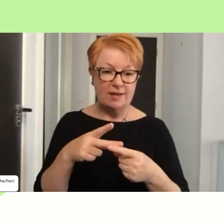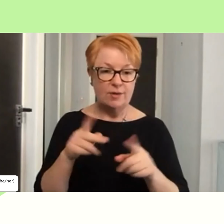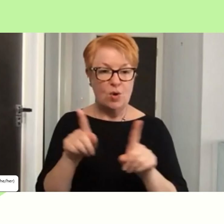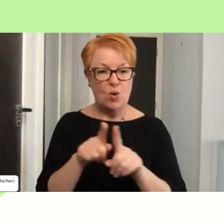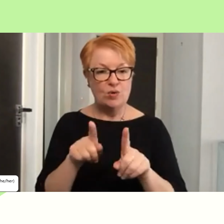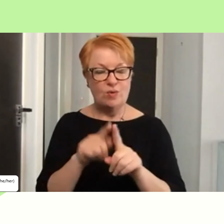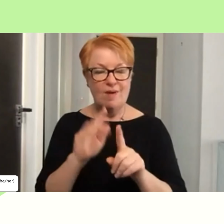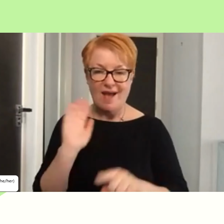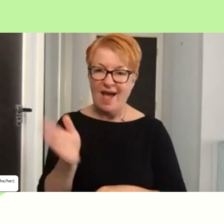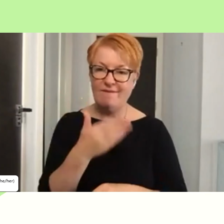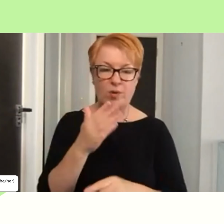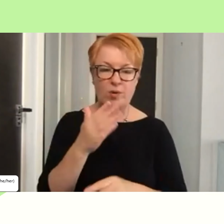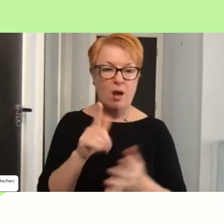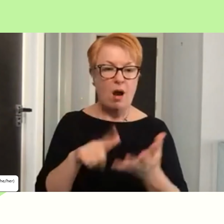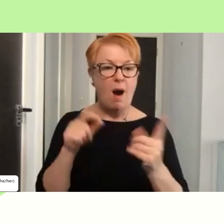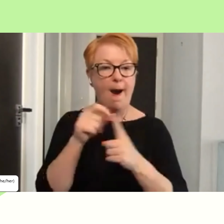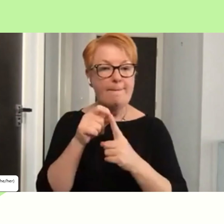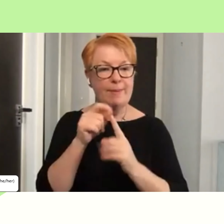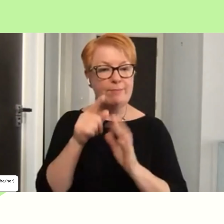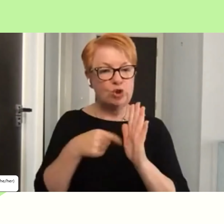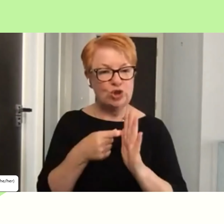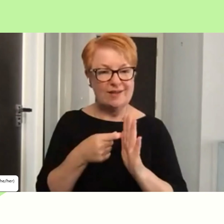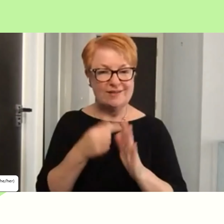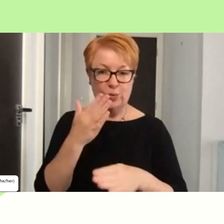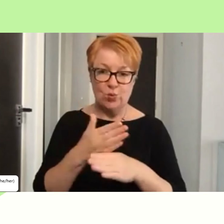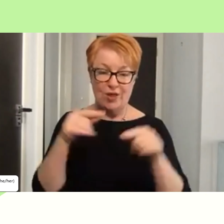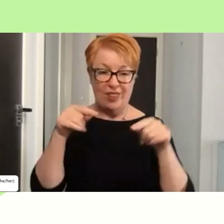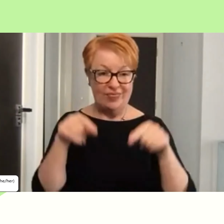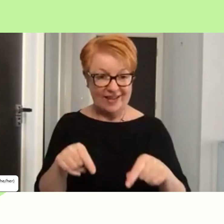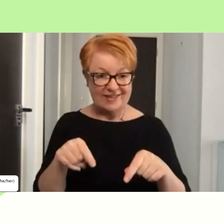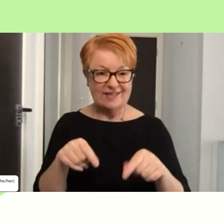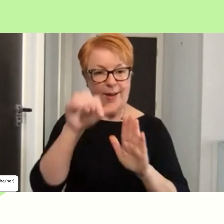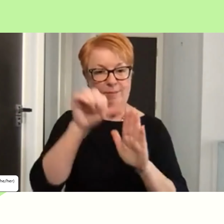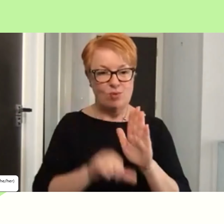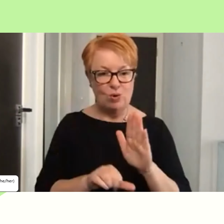UP Project who has worked on this event and on the programme as a whole. Thank you so much.